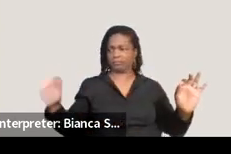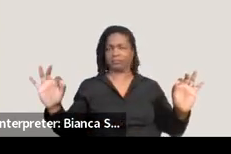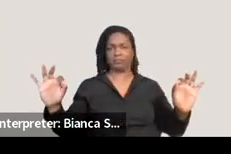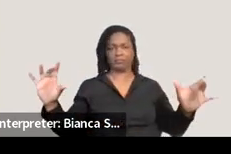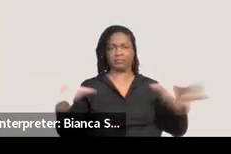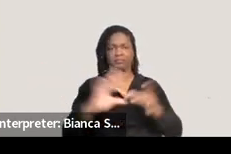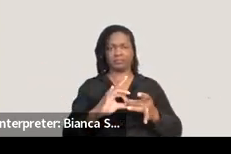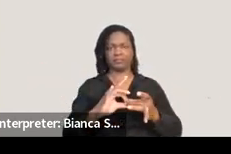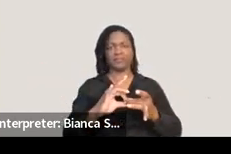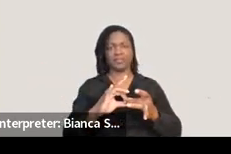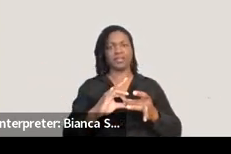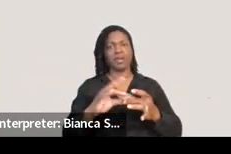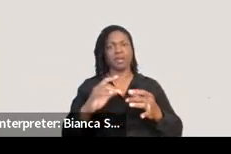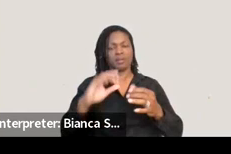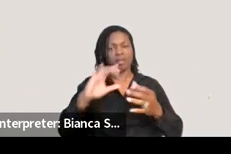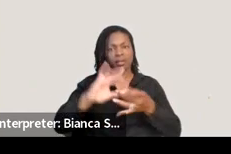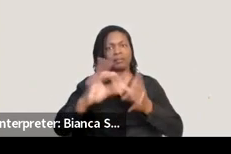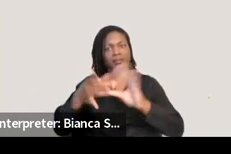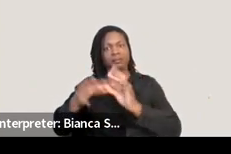Next slide.